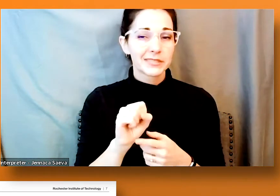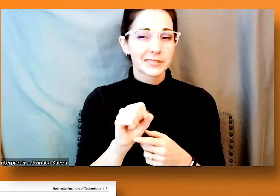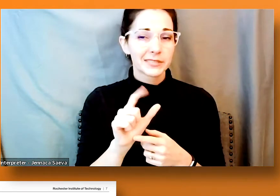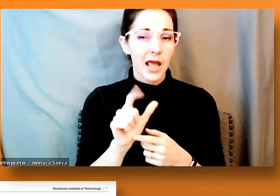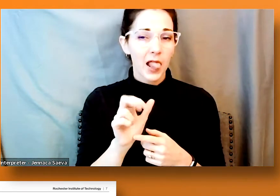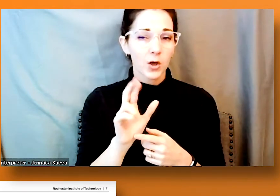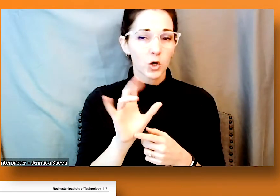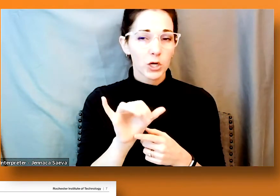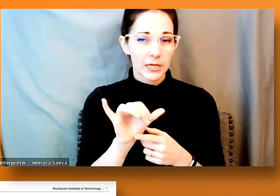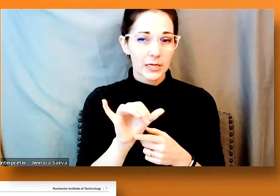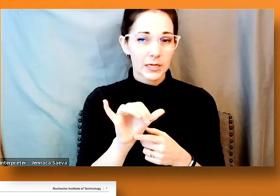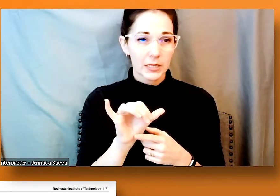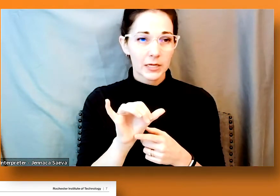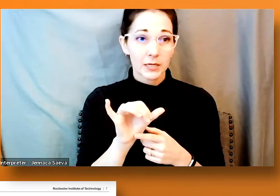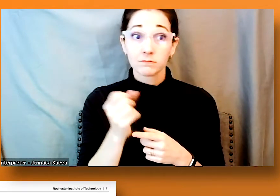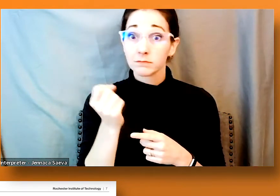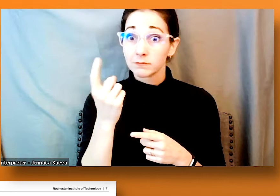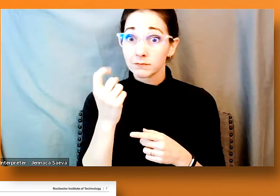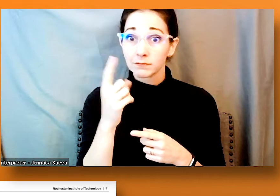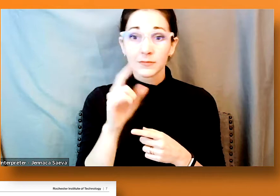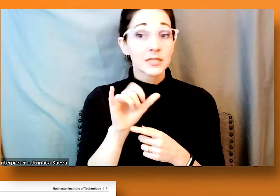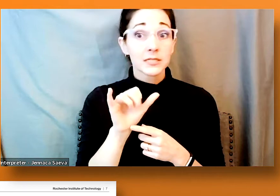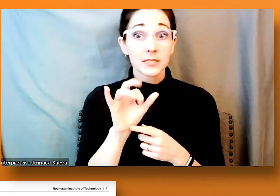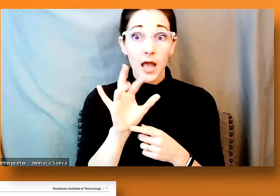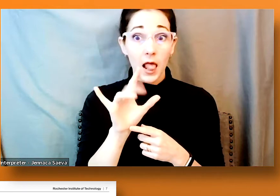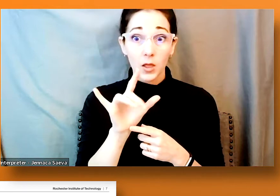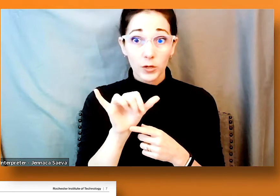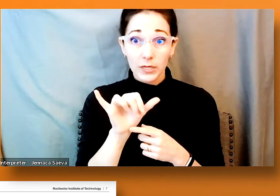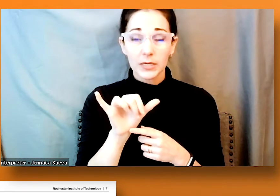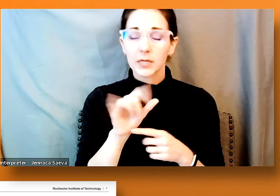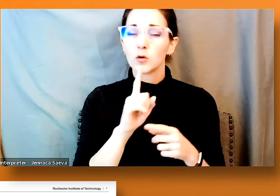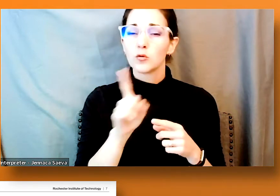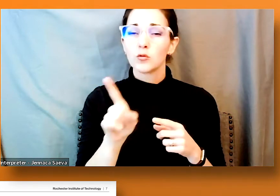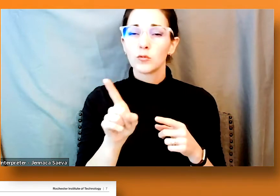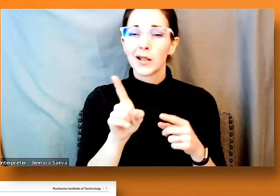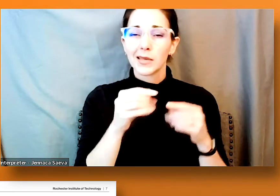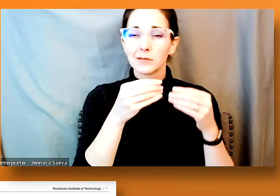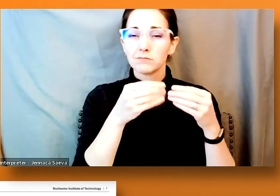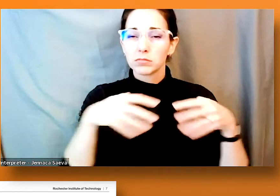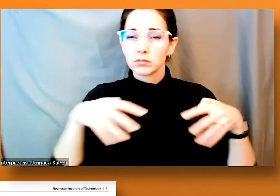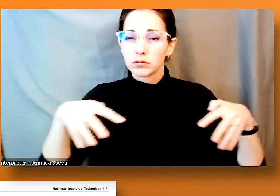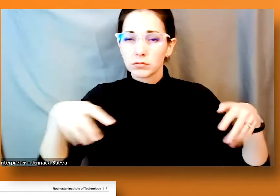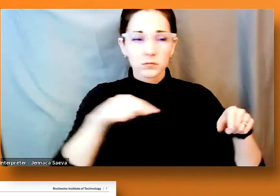And under salaries, it's broken down by your senior personnel, your students,